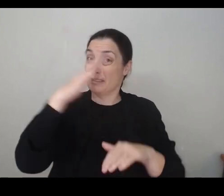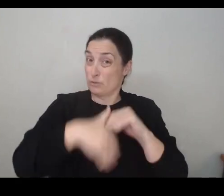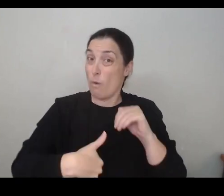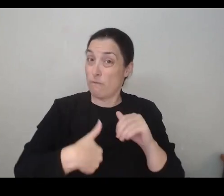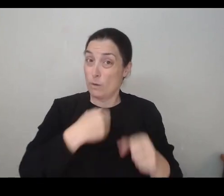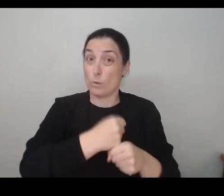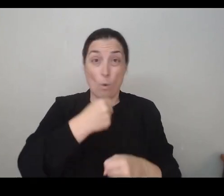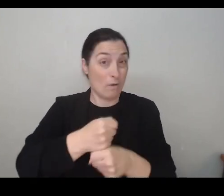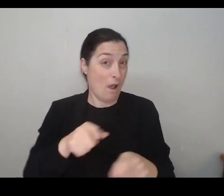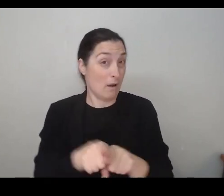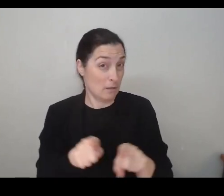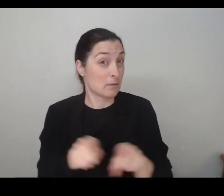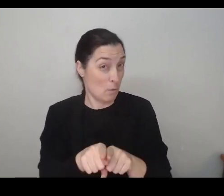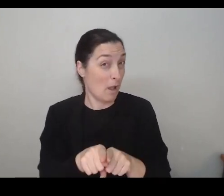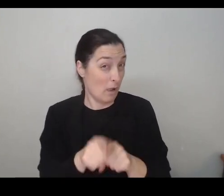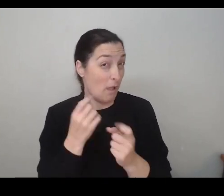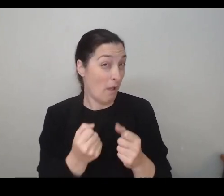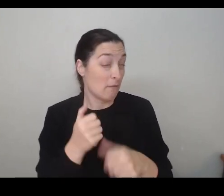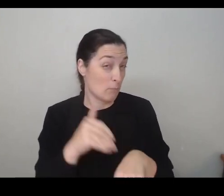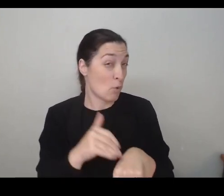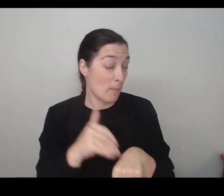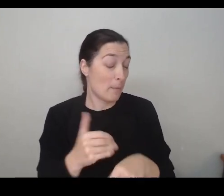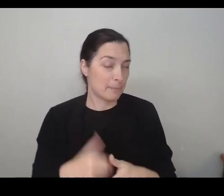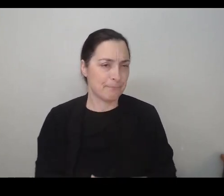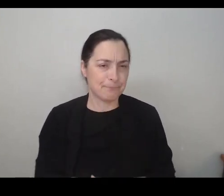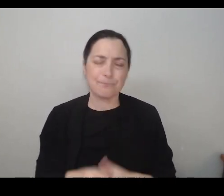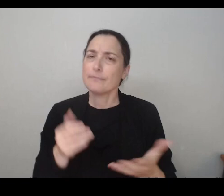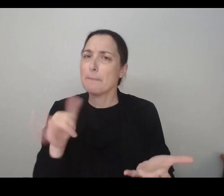all of these kinds of issues. Maybe we can move to questions,